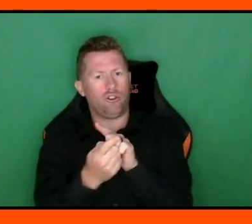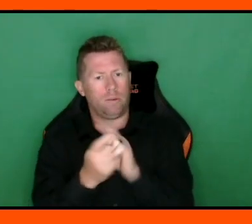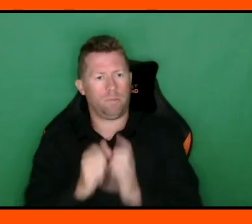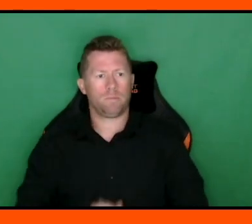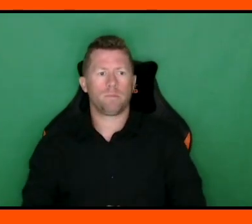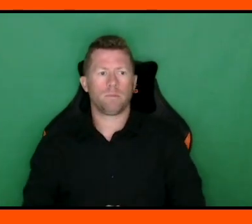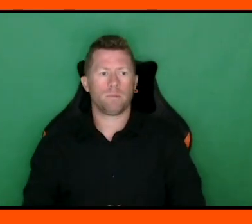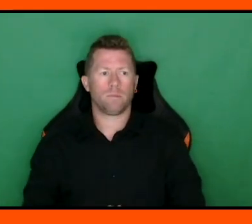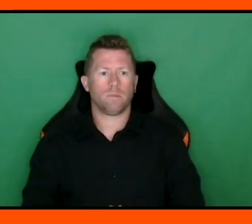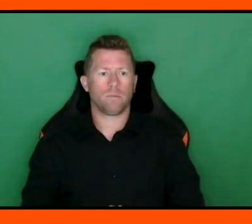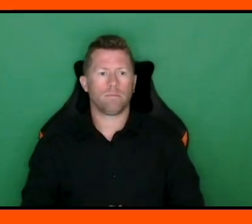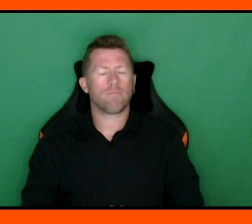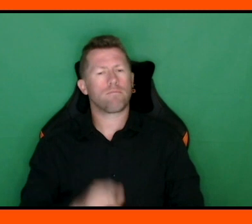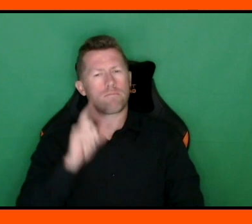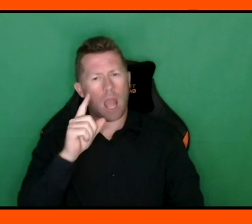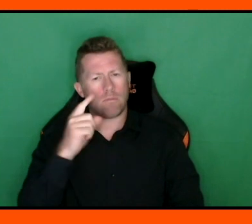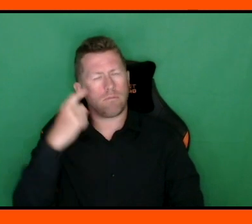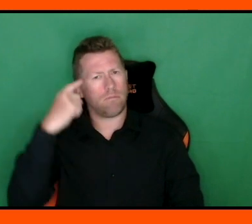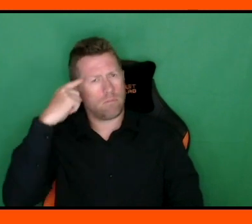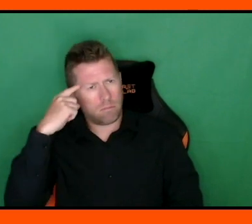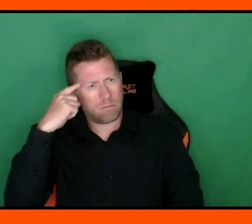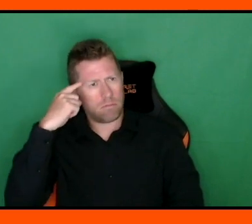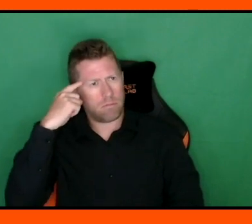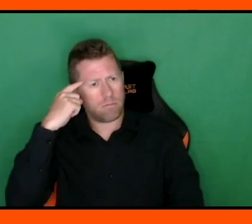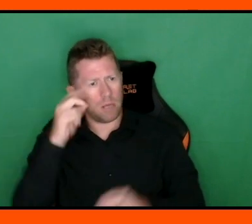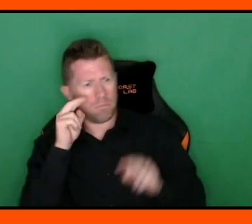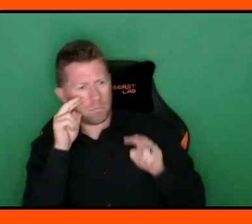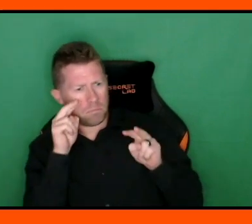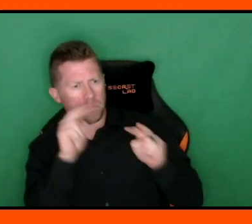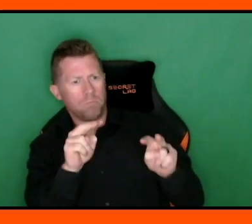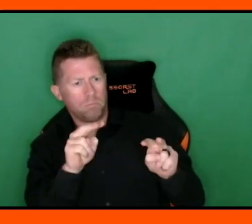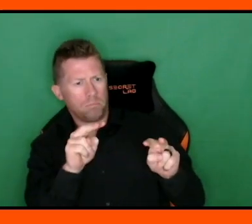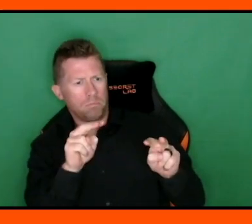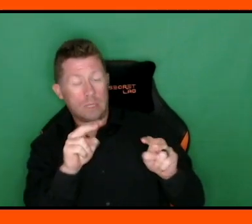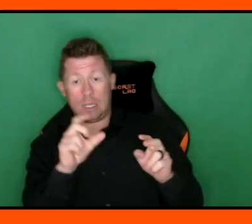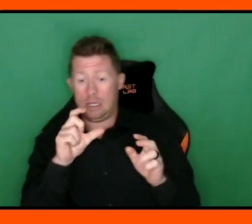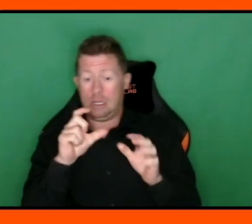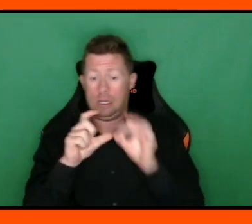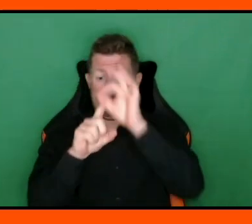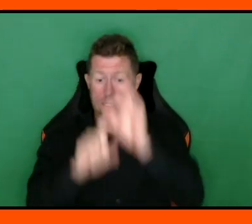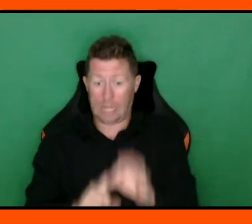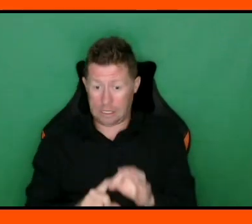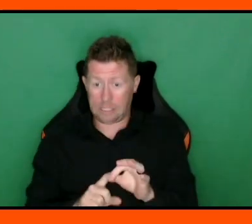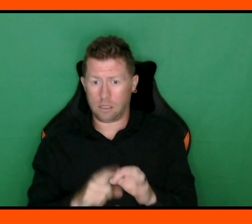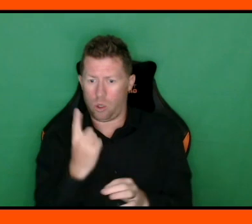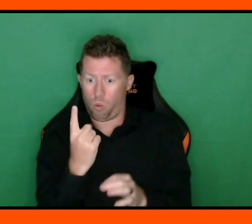Zooming out it’s also important to emphasise that the Census is just one of the many ways that the ABS collects